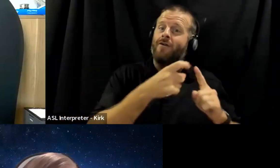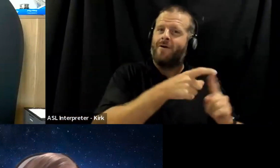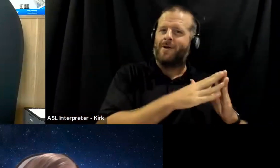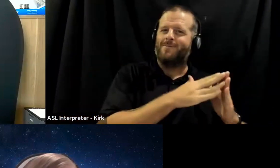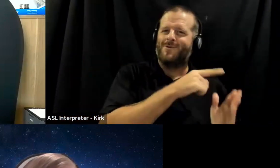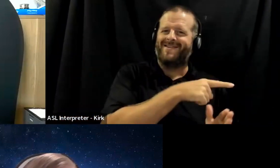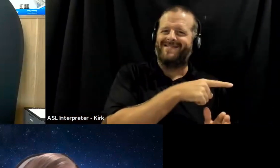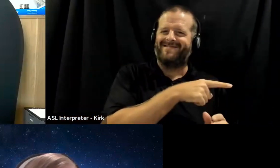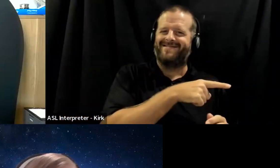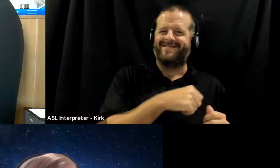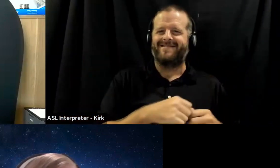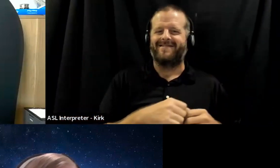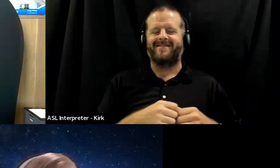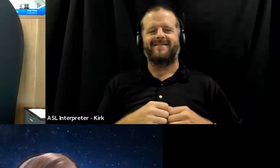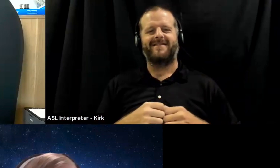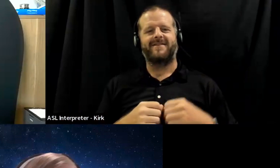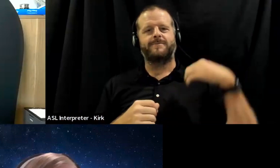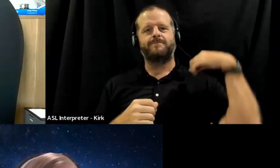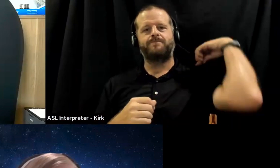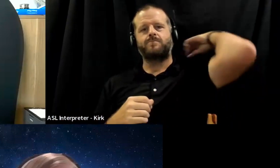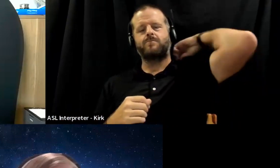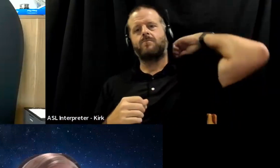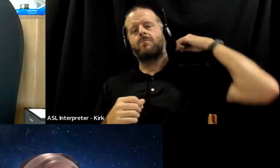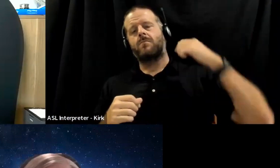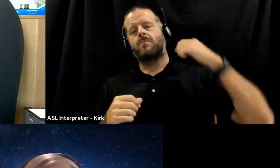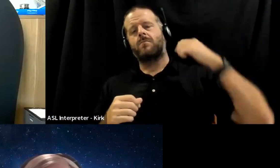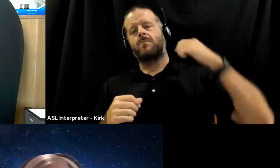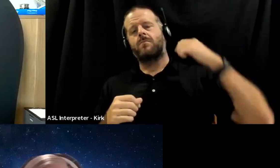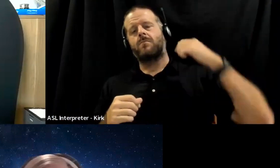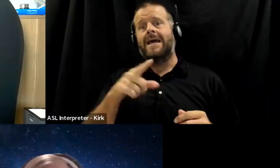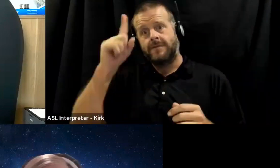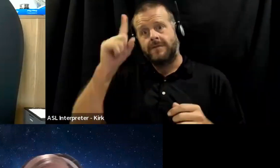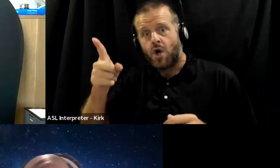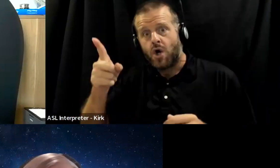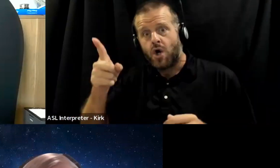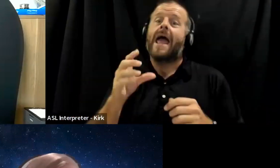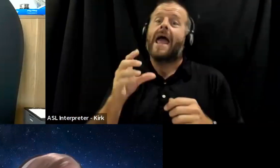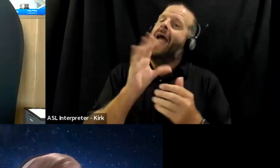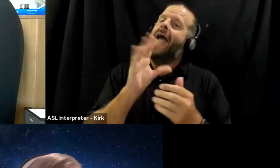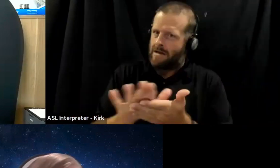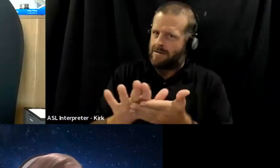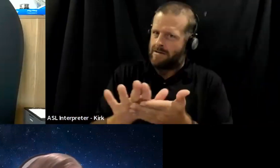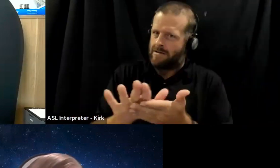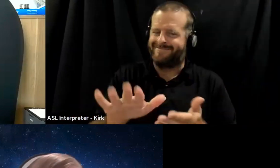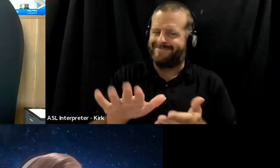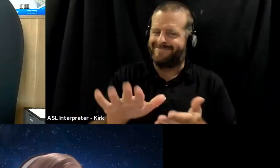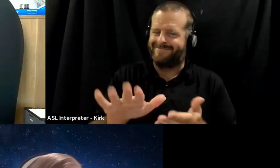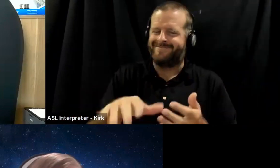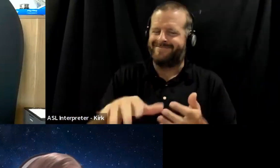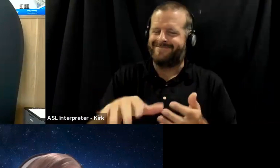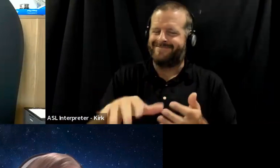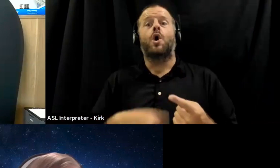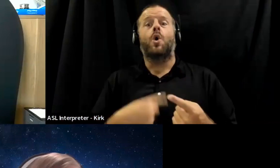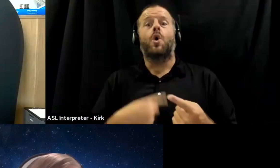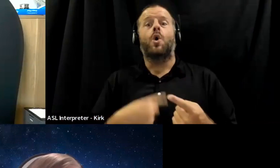And if you're smart, and if you're kind, when you come up with a workaround, you are ready